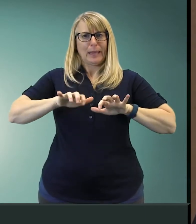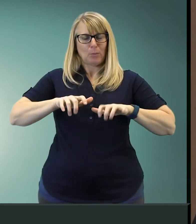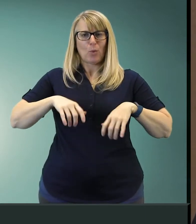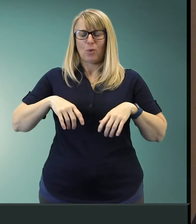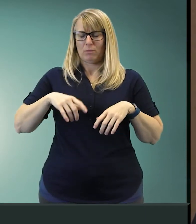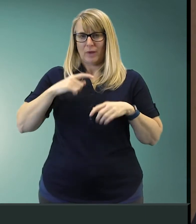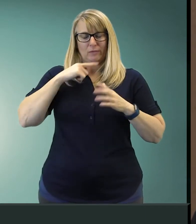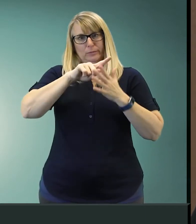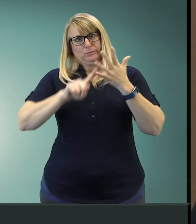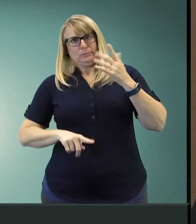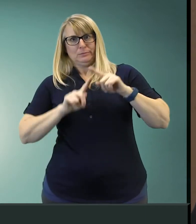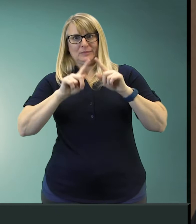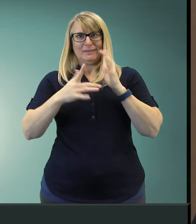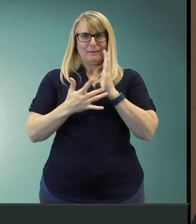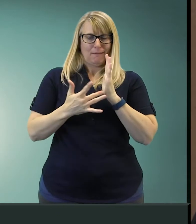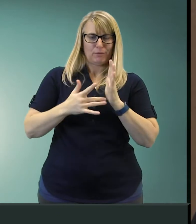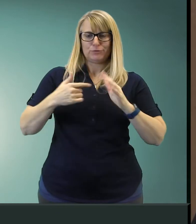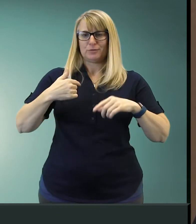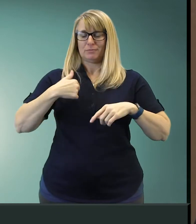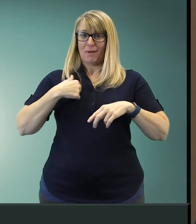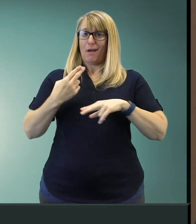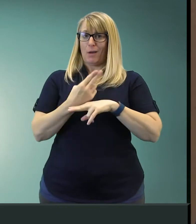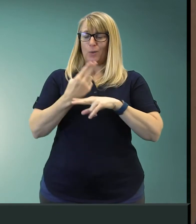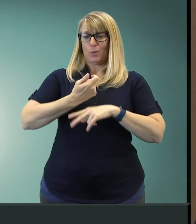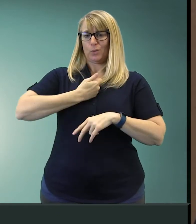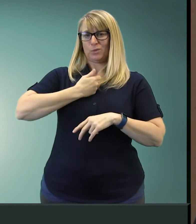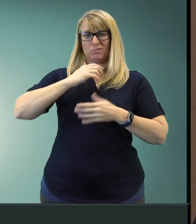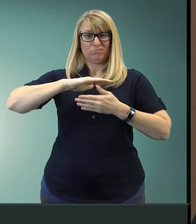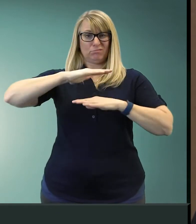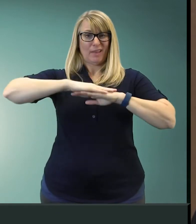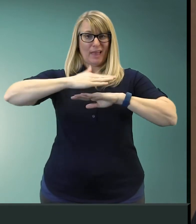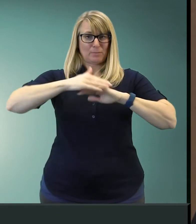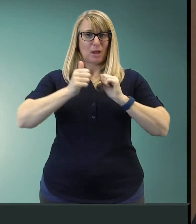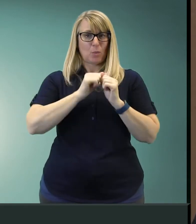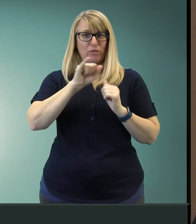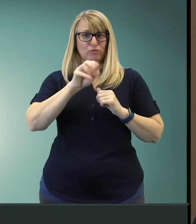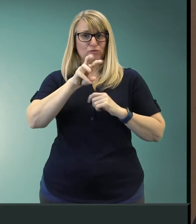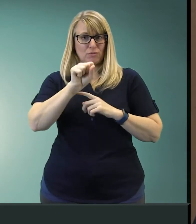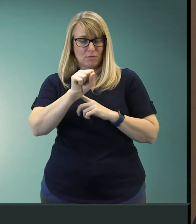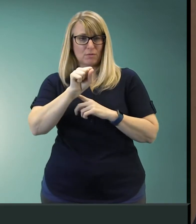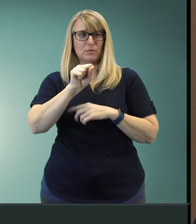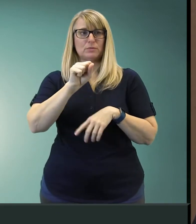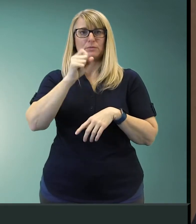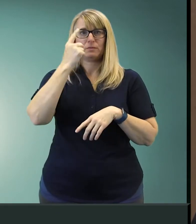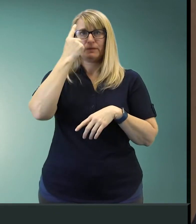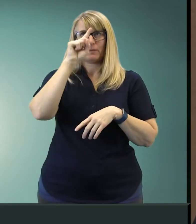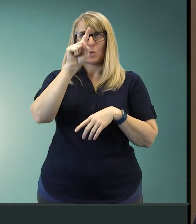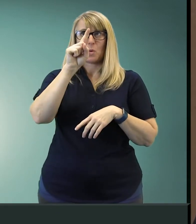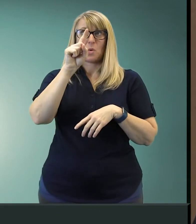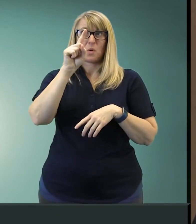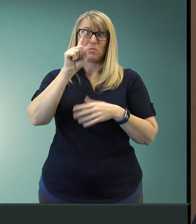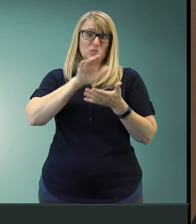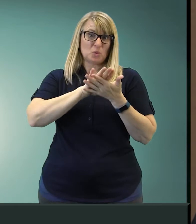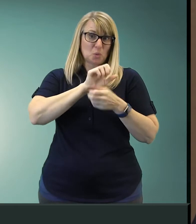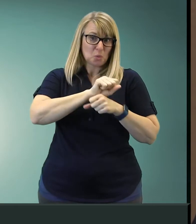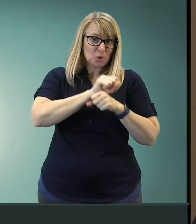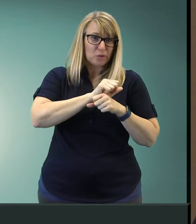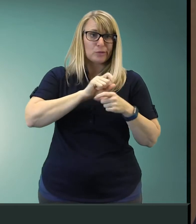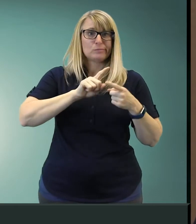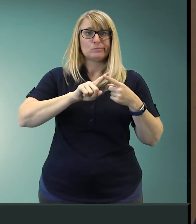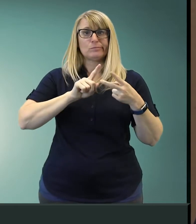They have all the technology you can imagine. I typically use a laptop with JAWS for all my schoolwork